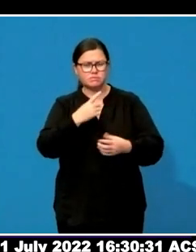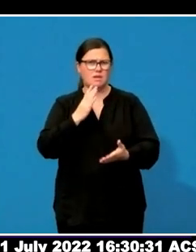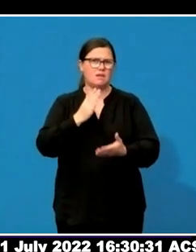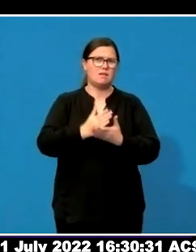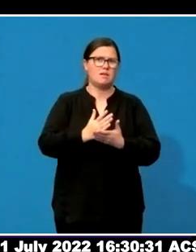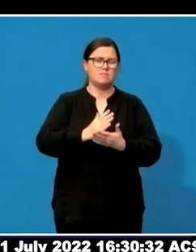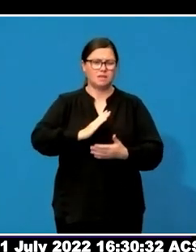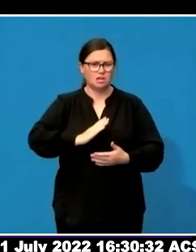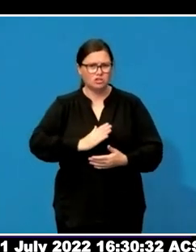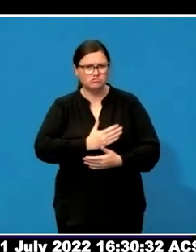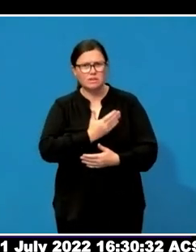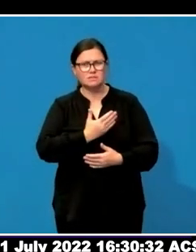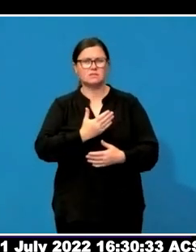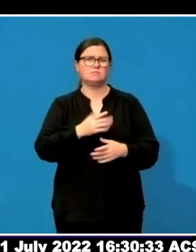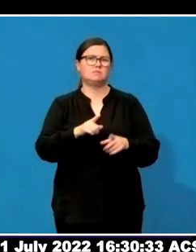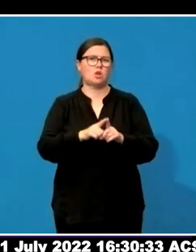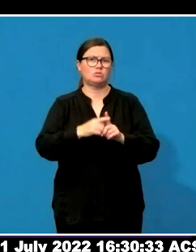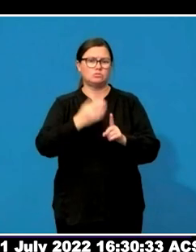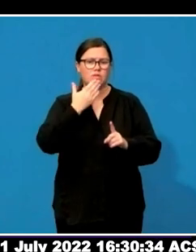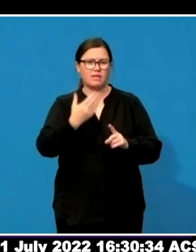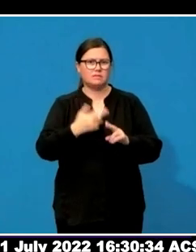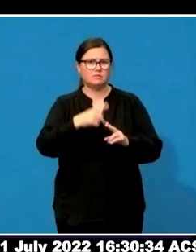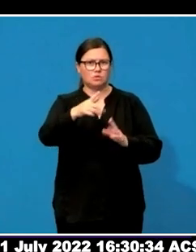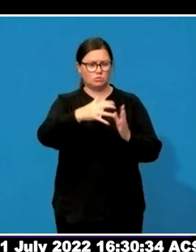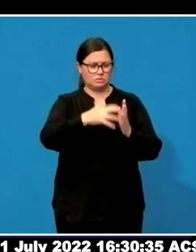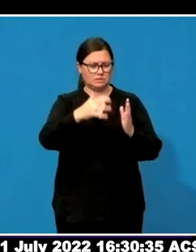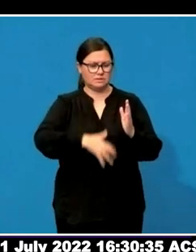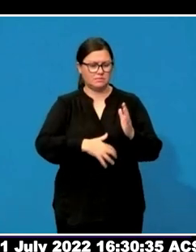Thank you. CHAIR: It's probably a good idea if you would consider postponing